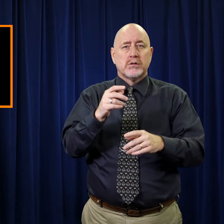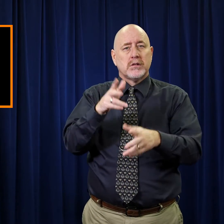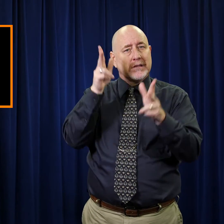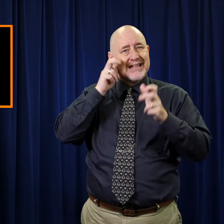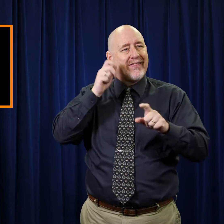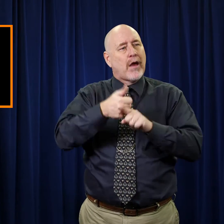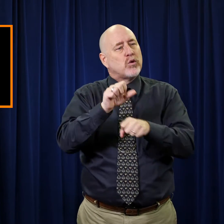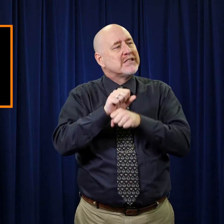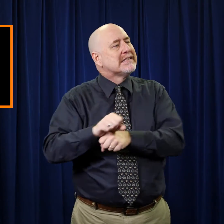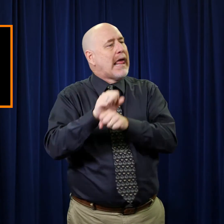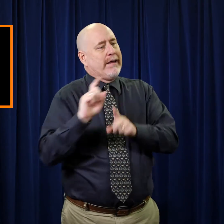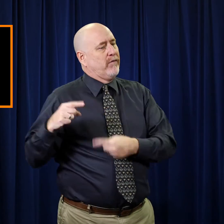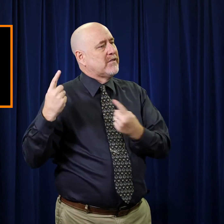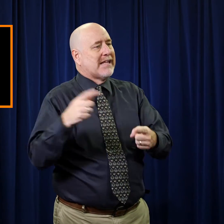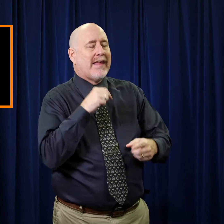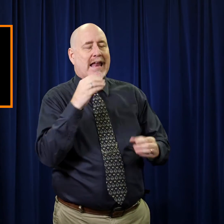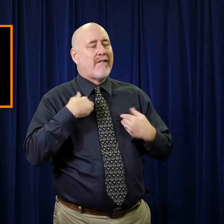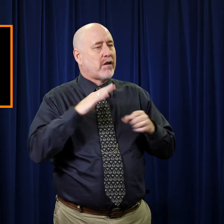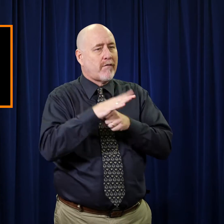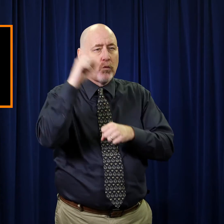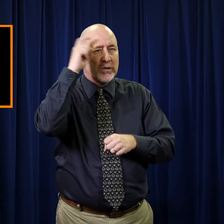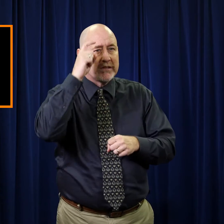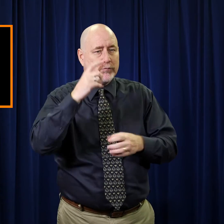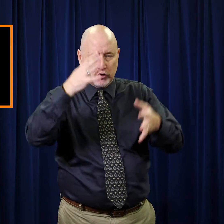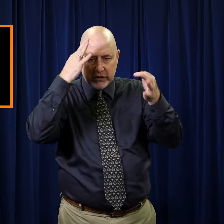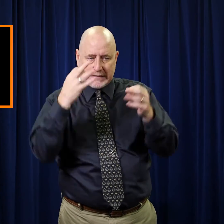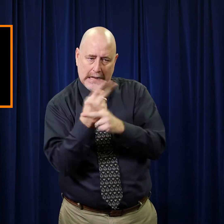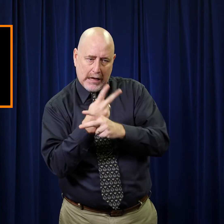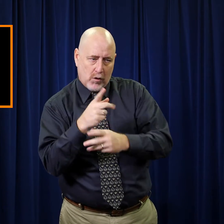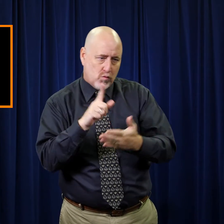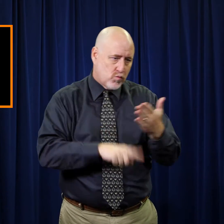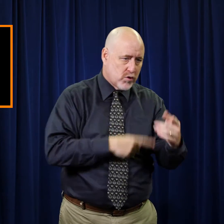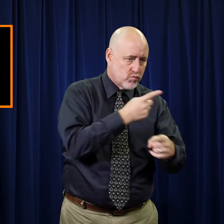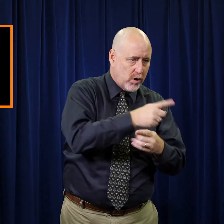listen... They were slaves. They had been slaves.